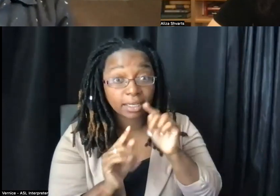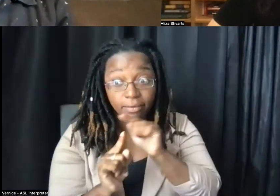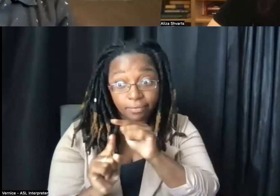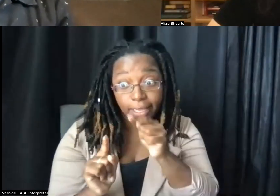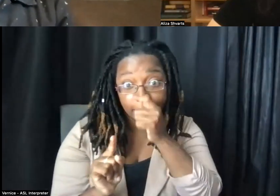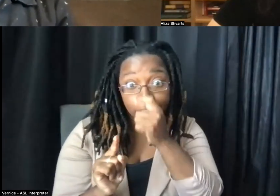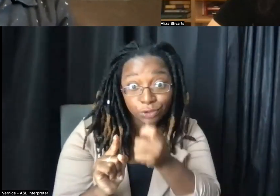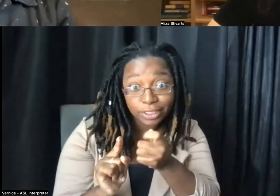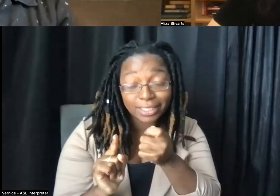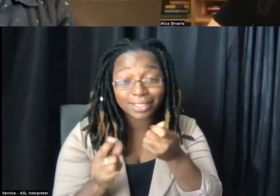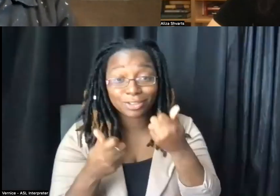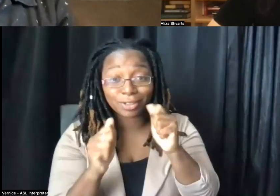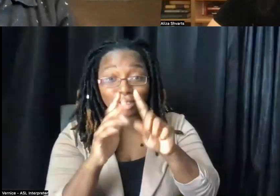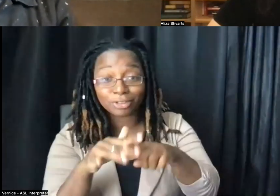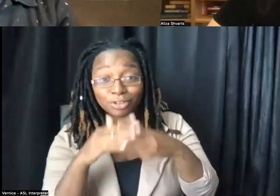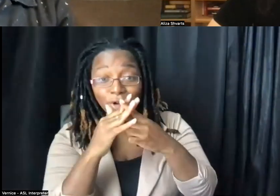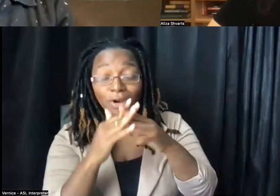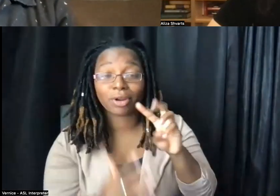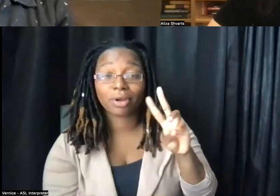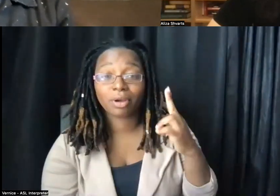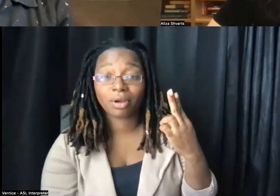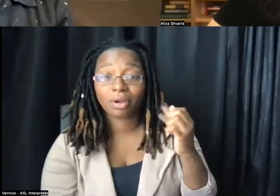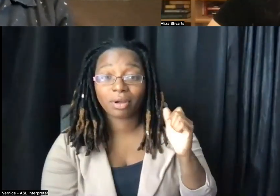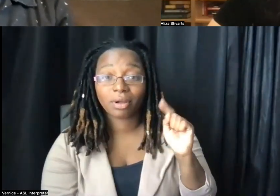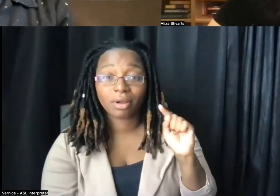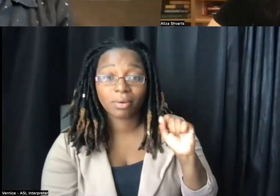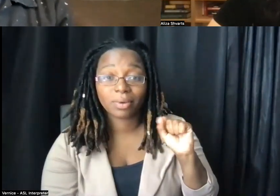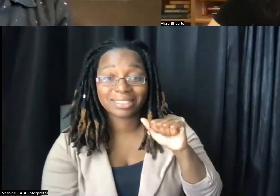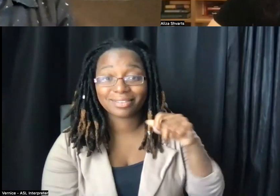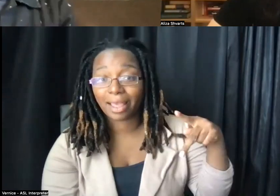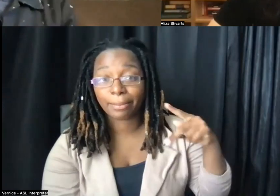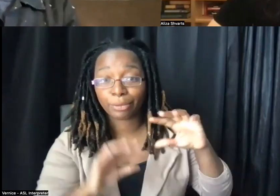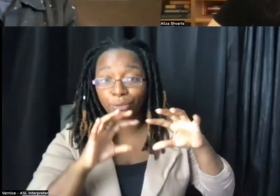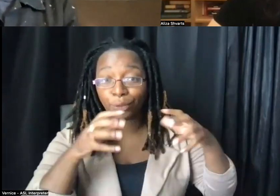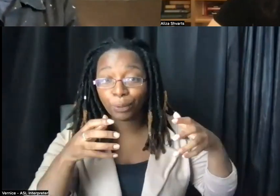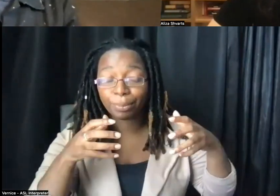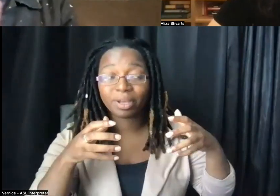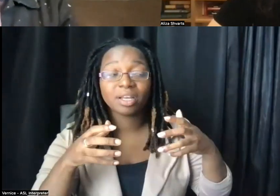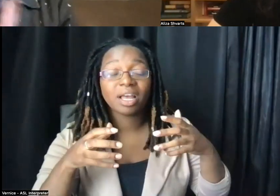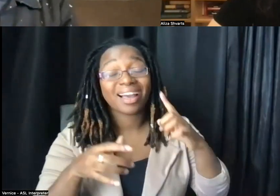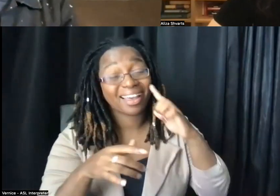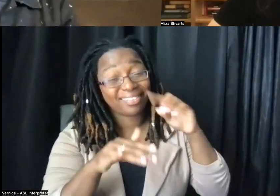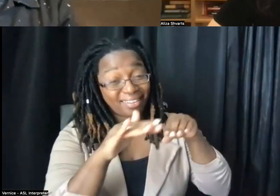in an online situation, some sort of conference, see whether people might be interested in starting a WhatsApp group.